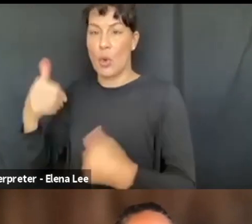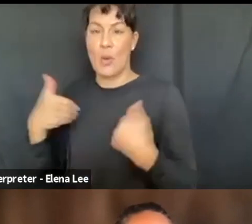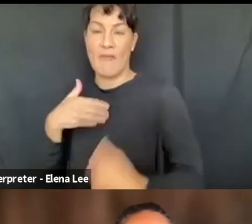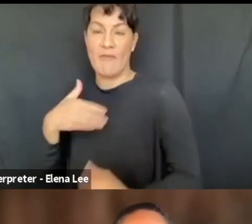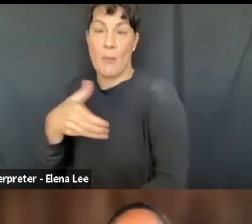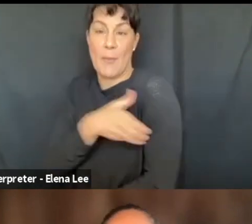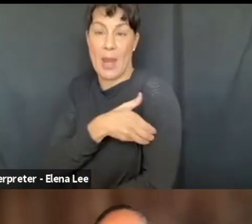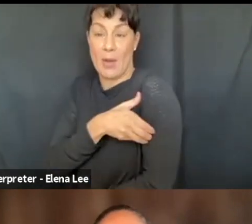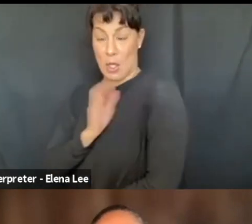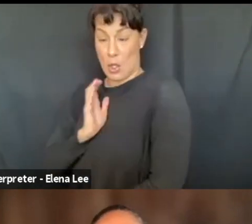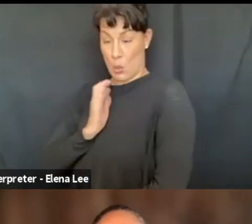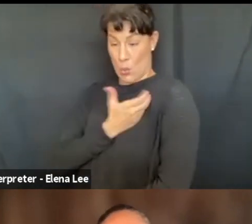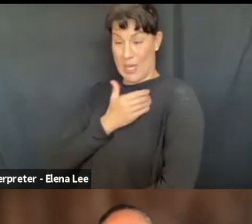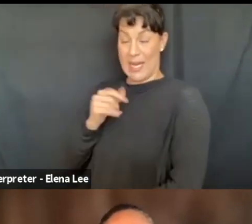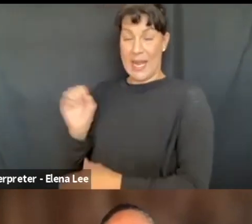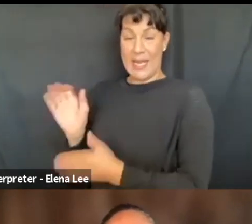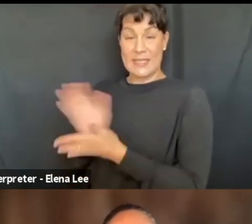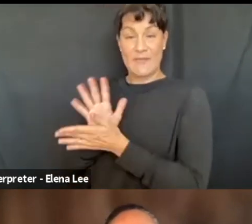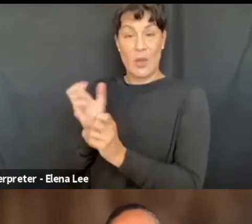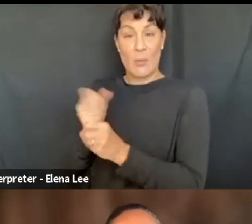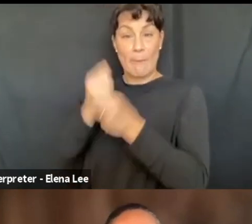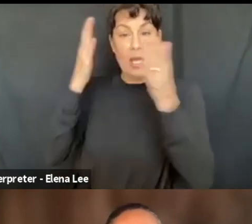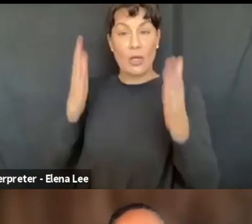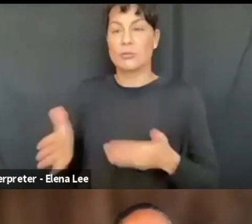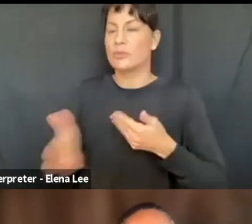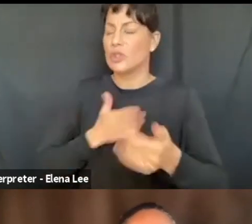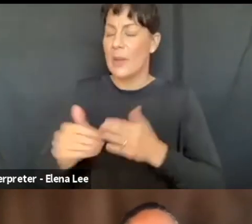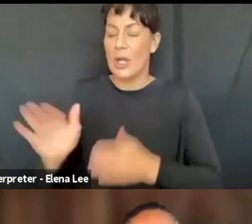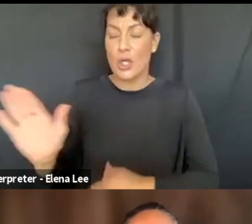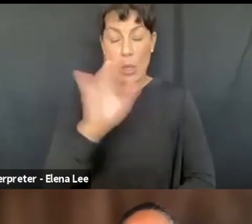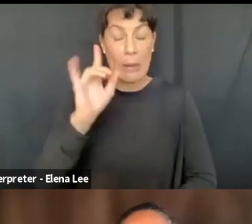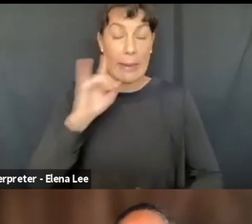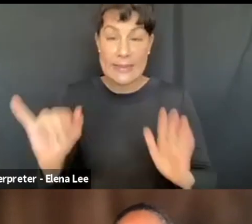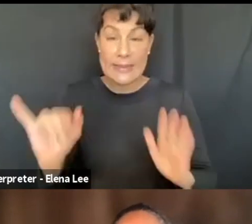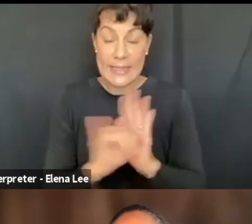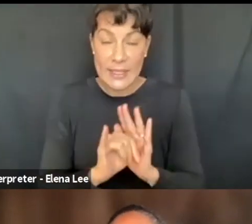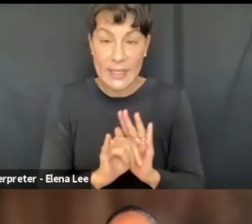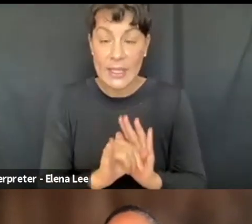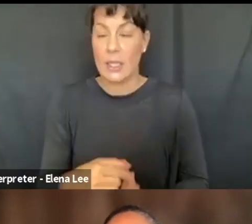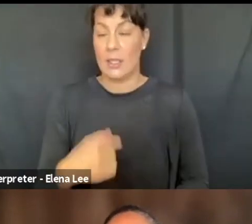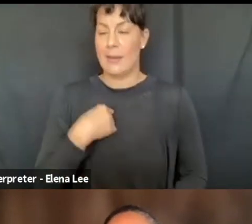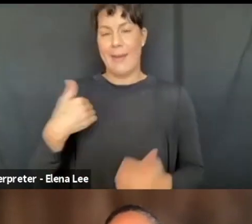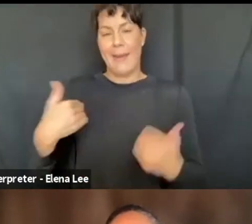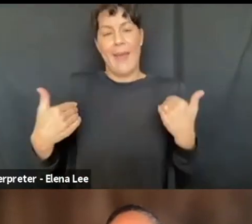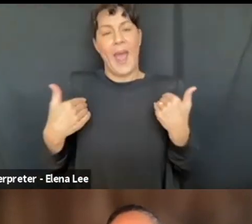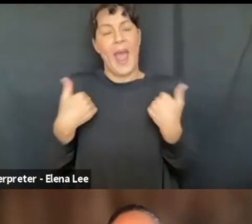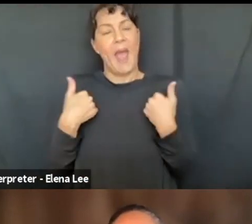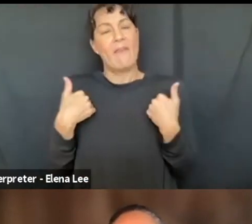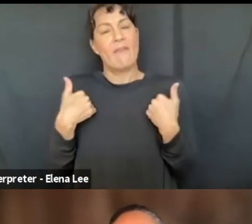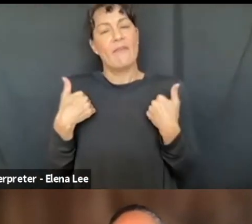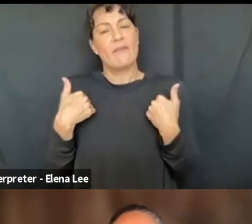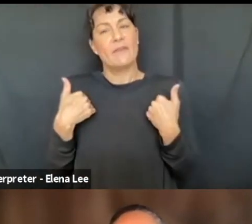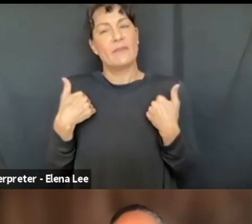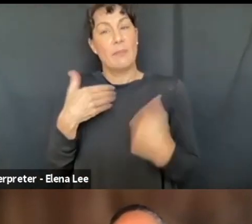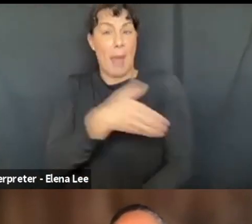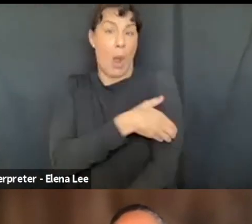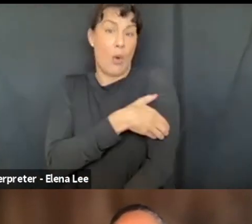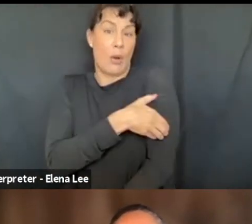like no matter what your identity is, right? You have a certain amount of power when you have a camera.